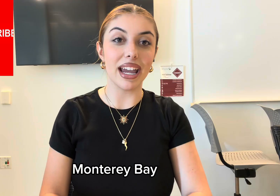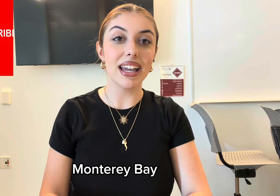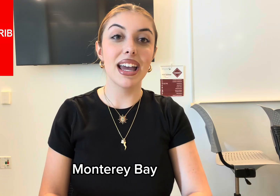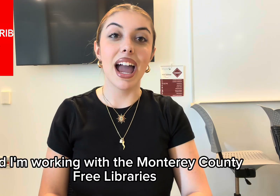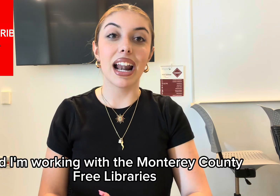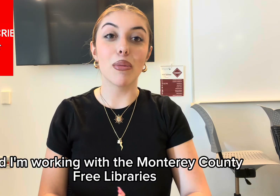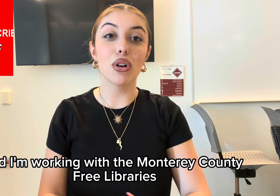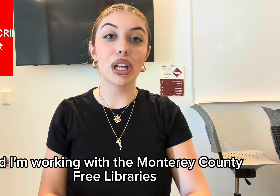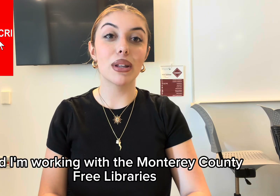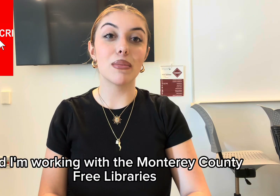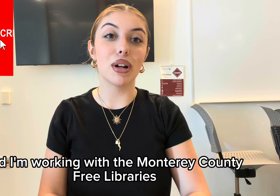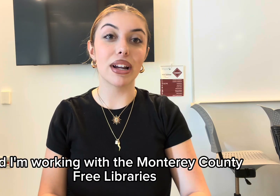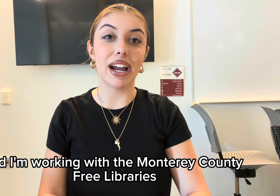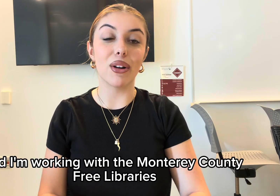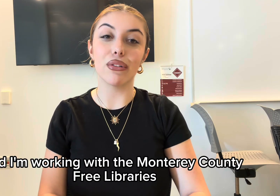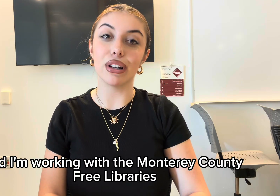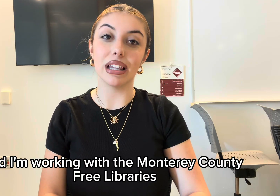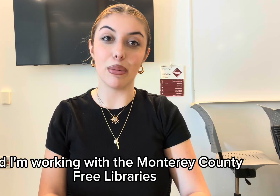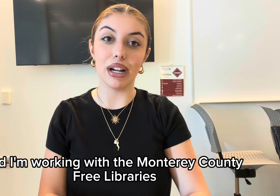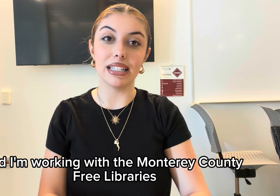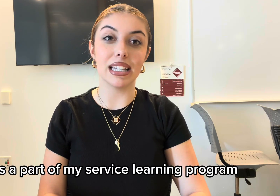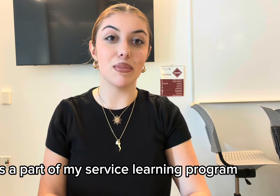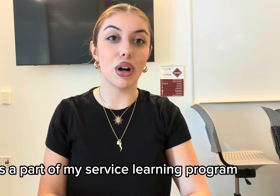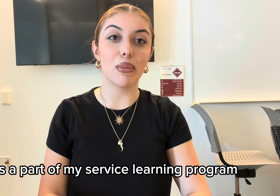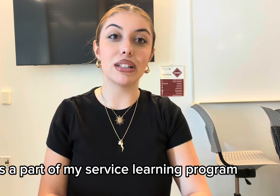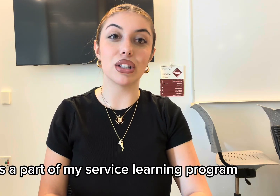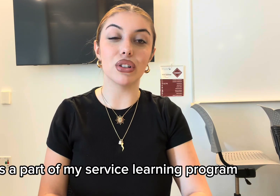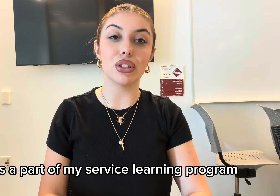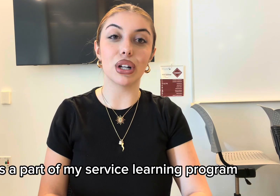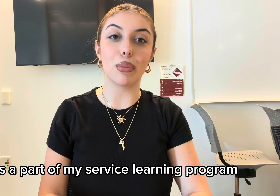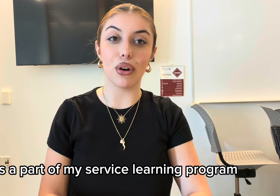Bay and I'm working with the Monterey County Free Libraries as a part of my service learning